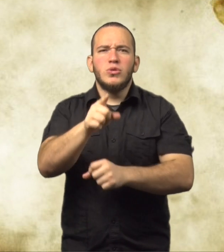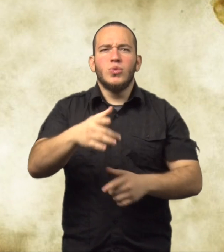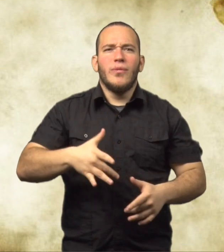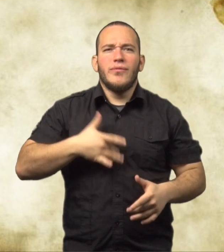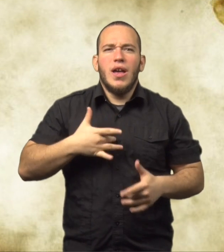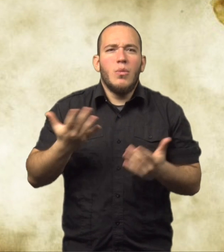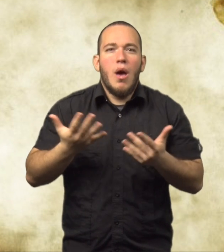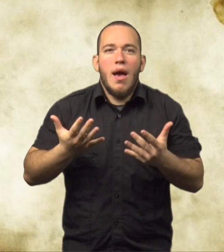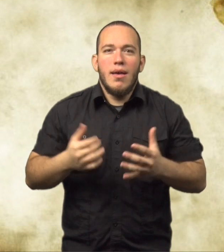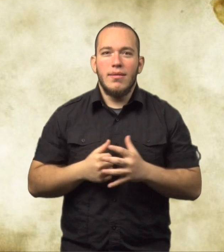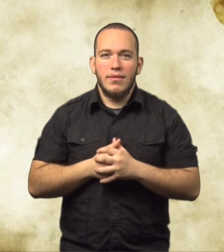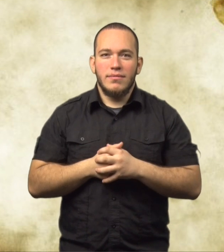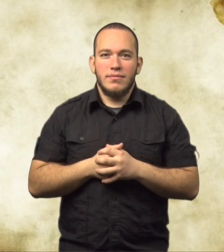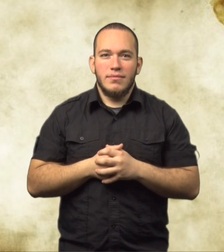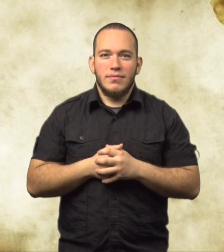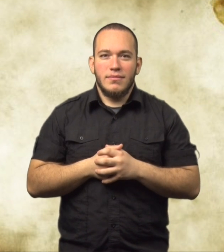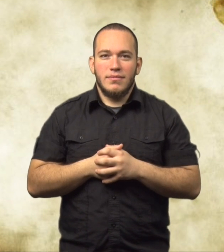When you look at the ocean how do you feel?